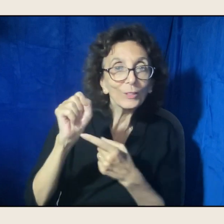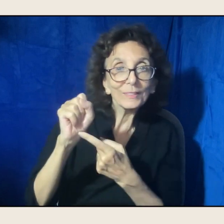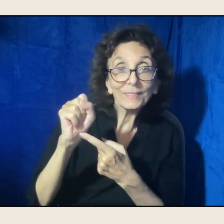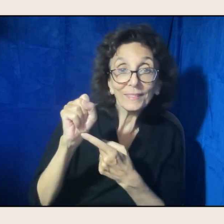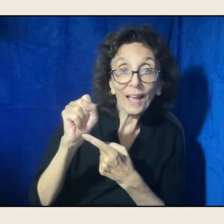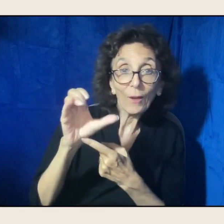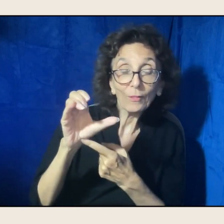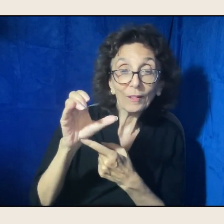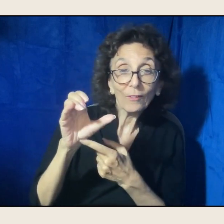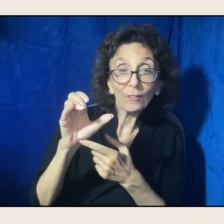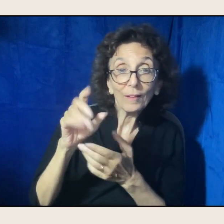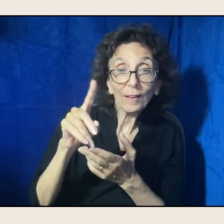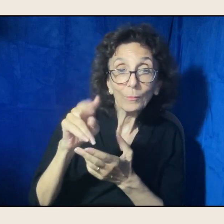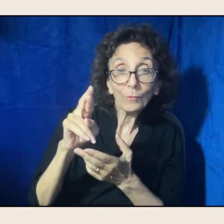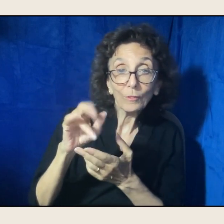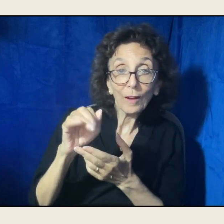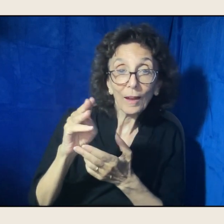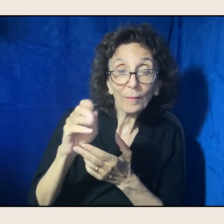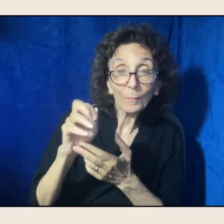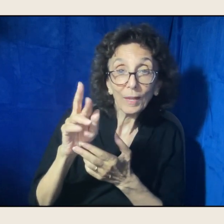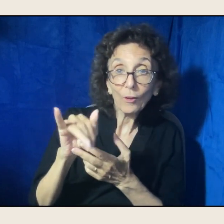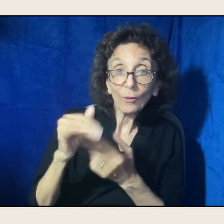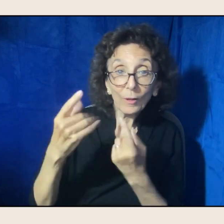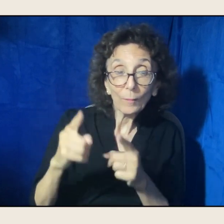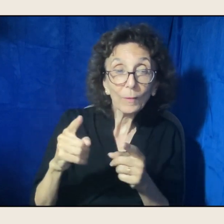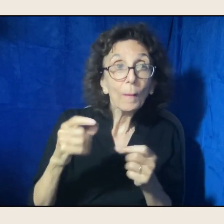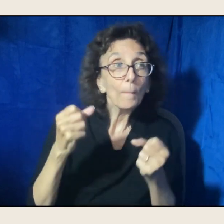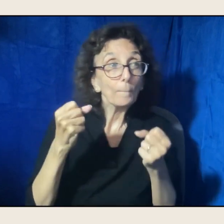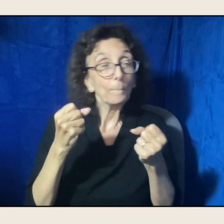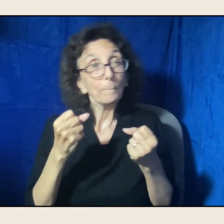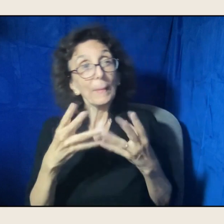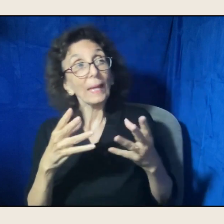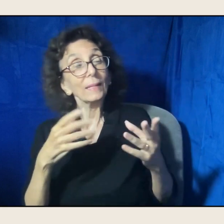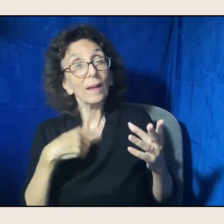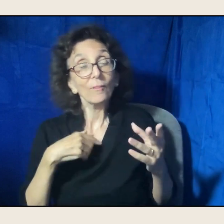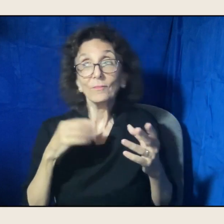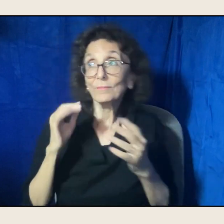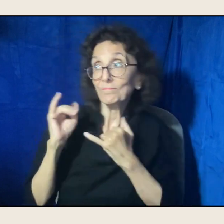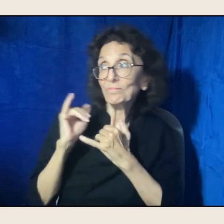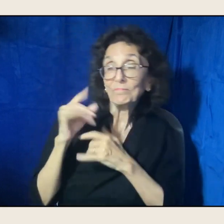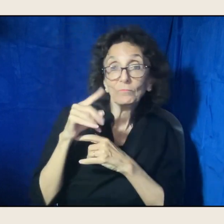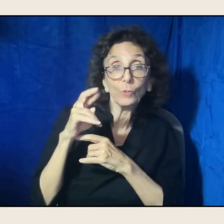many of my fellow progressive colleagues and friends and comrades